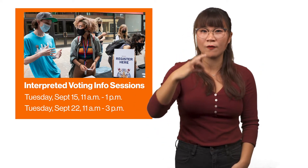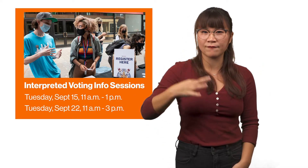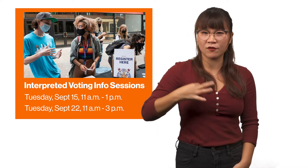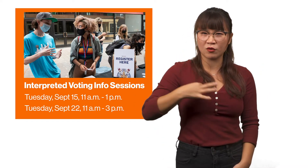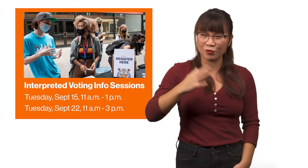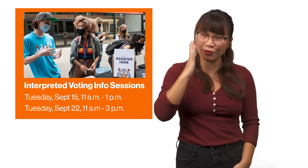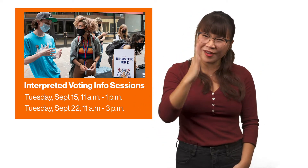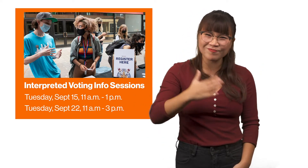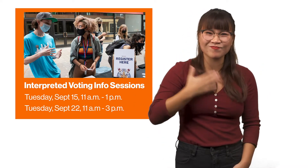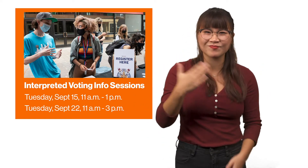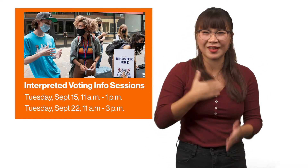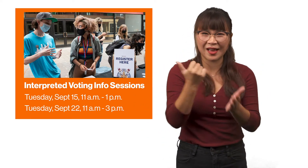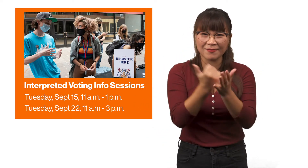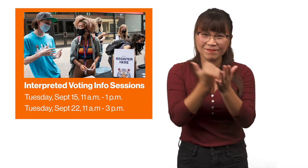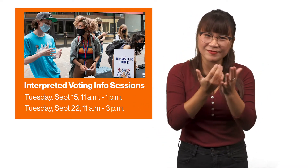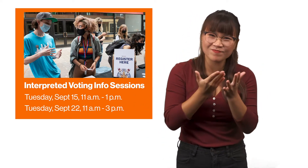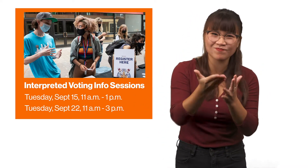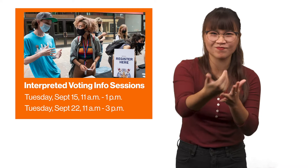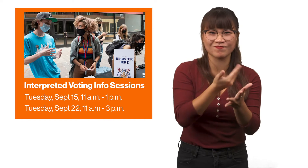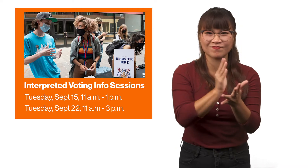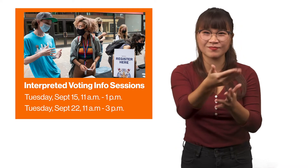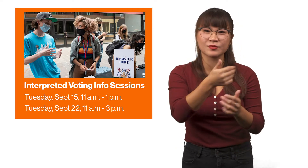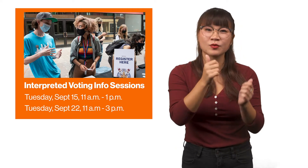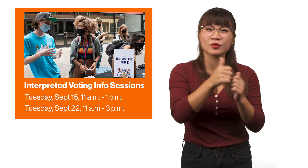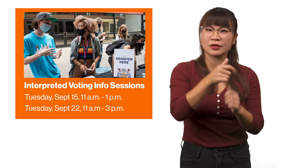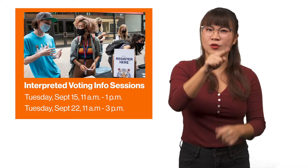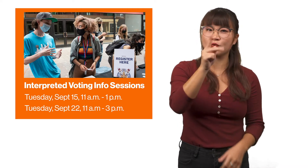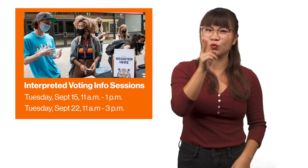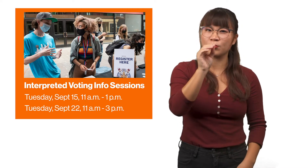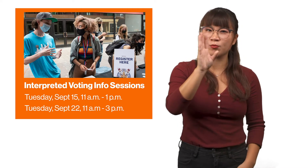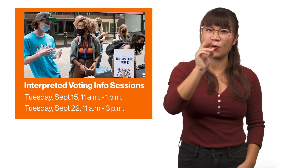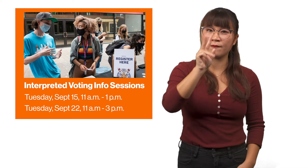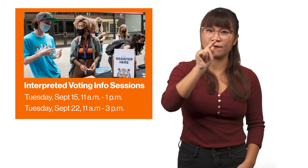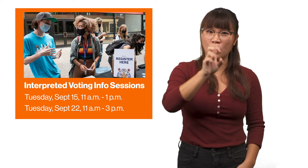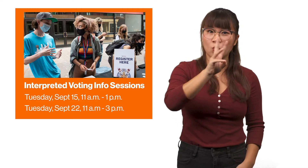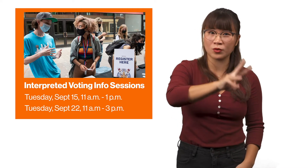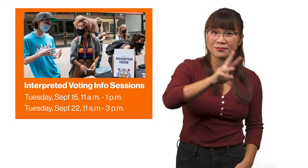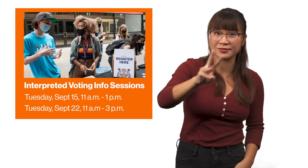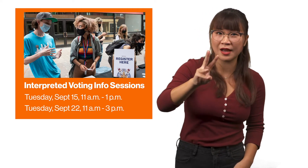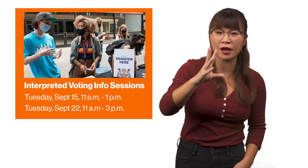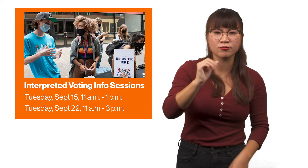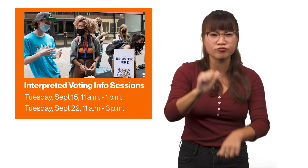Roar the Vote volunteers will be happy to help you through the TurboVote website and